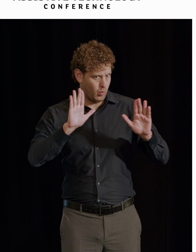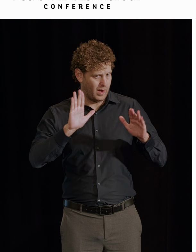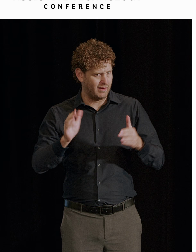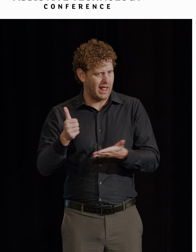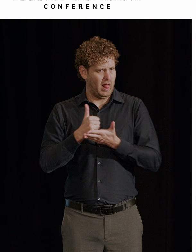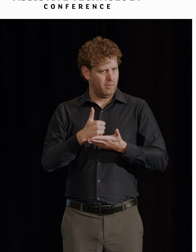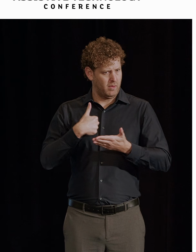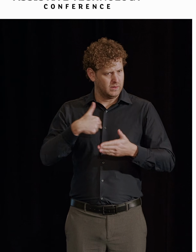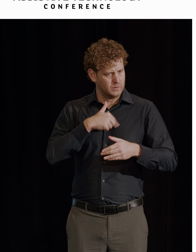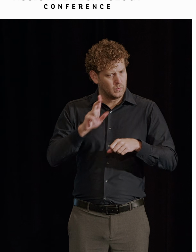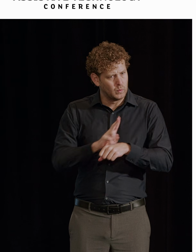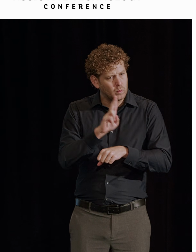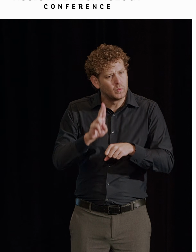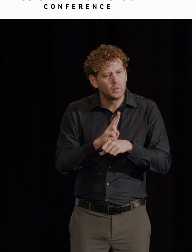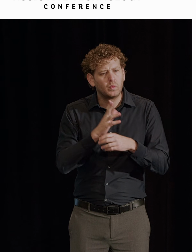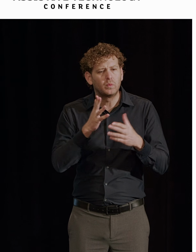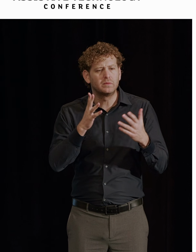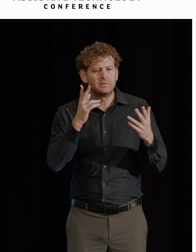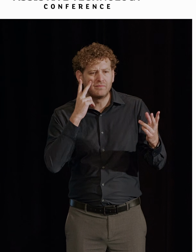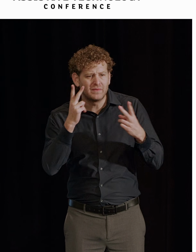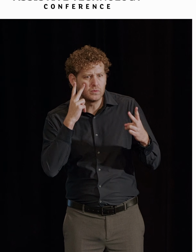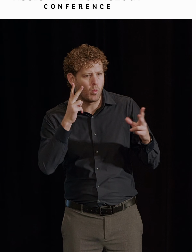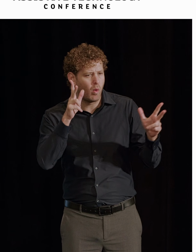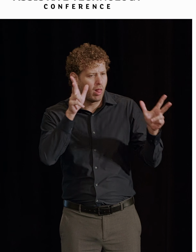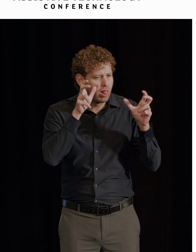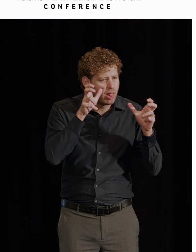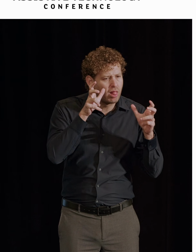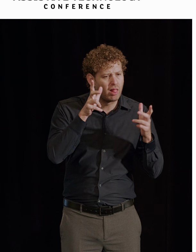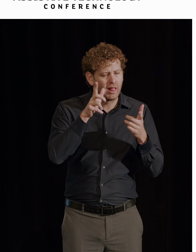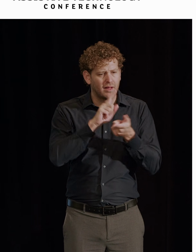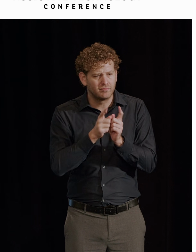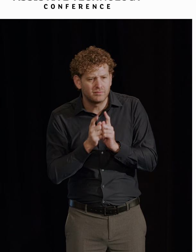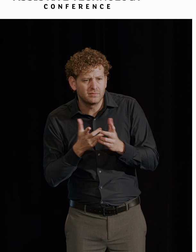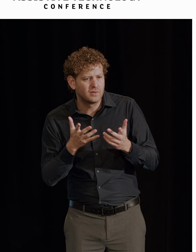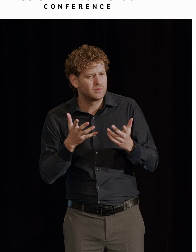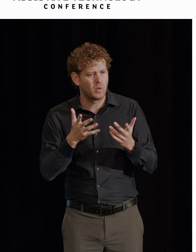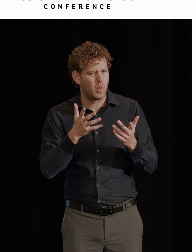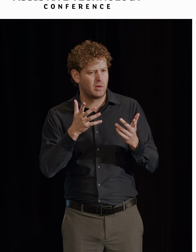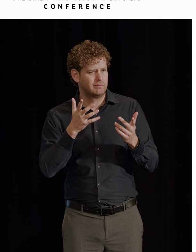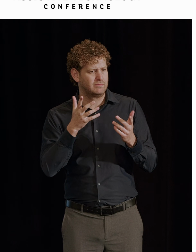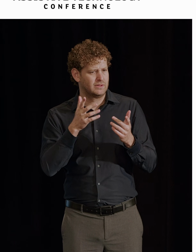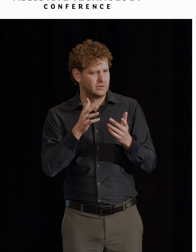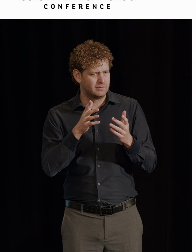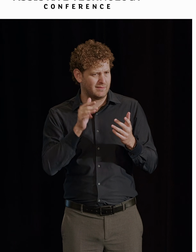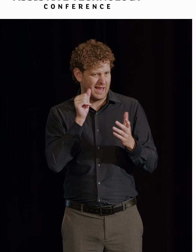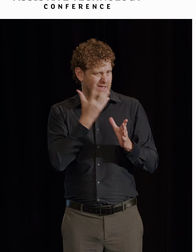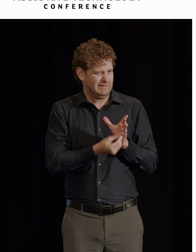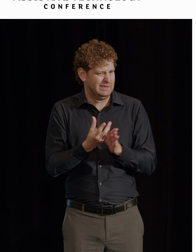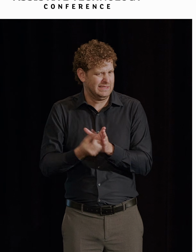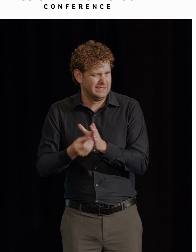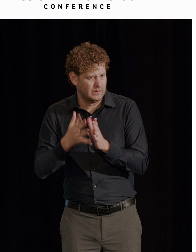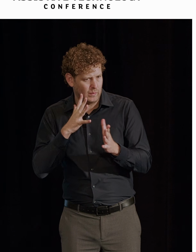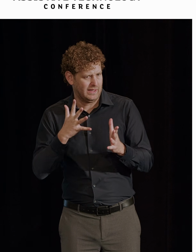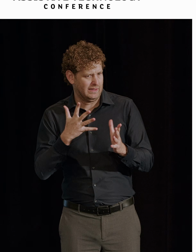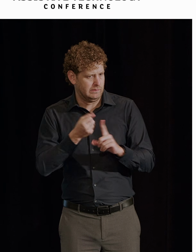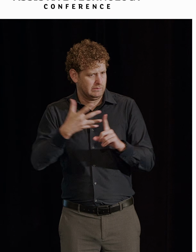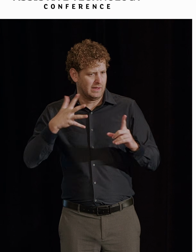but the details are lacking. We need a lot more visual description. So detailed responses is an AX accessibility